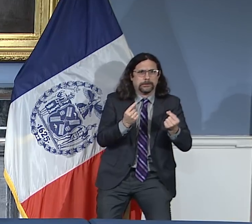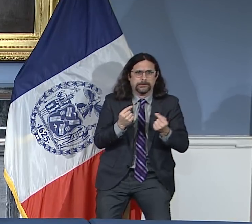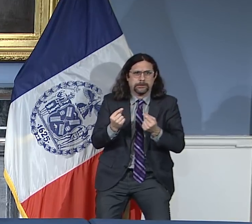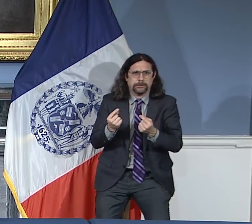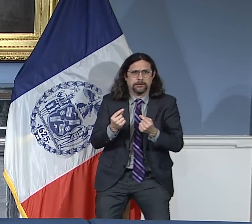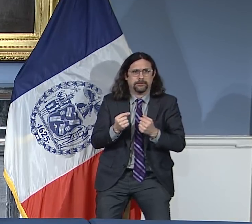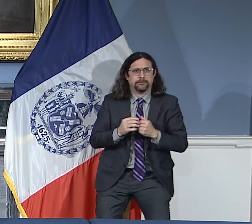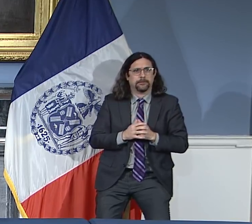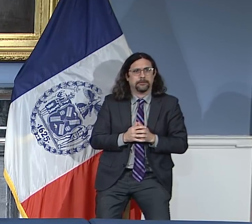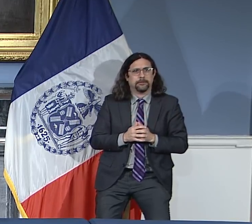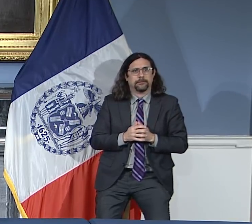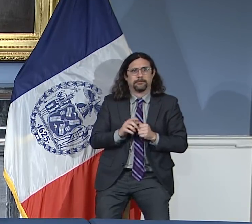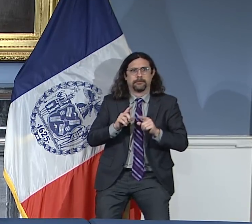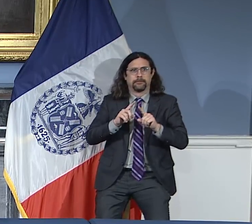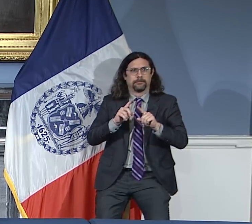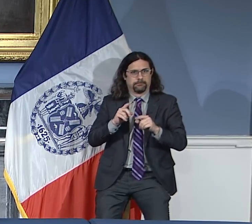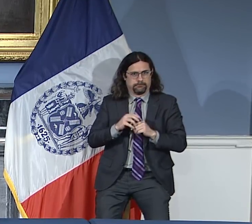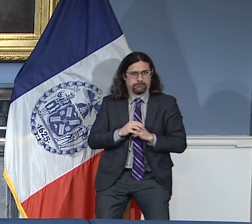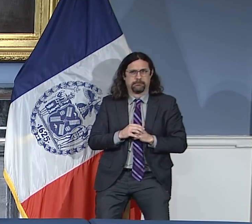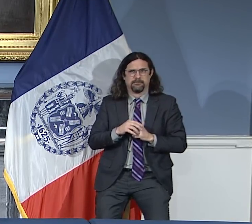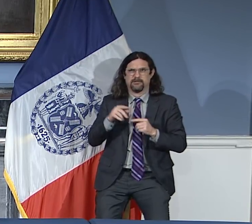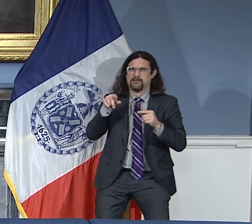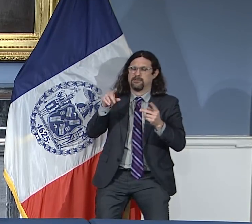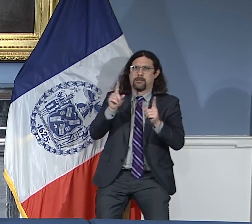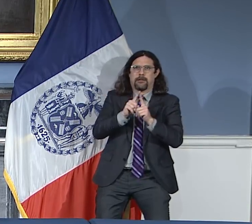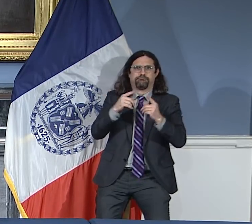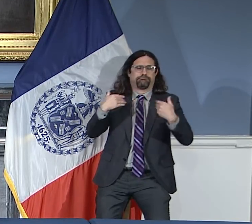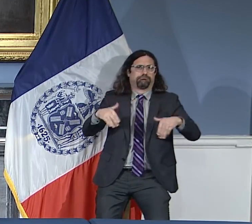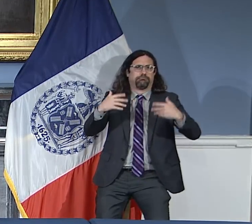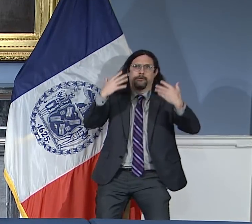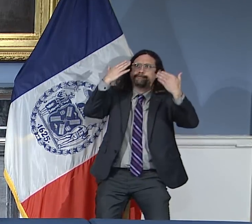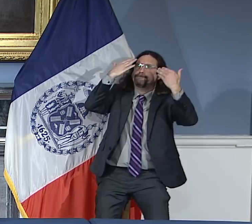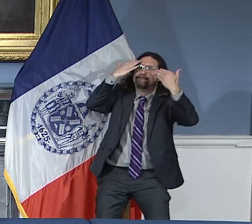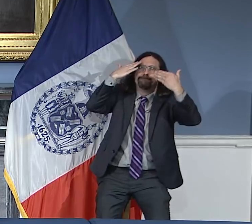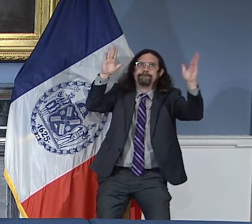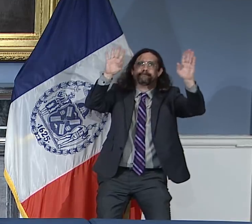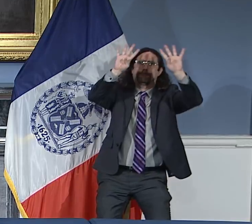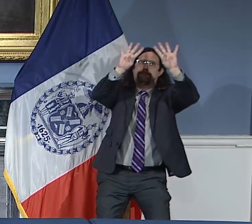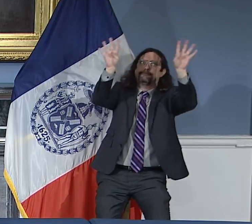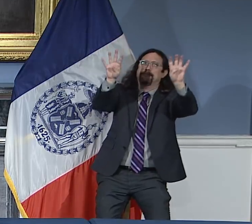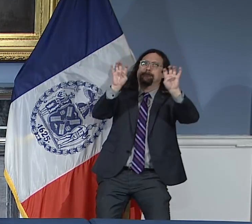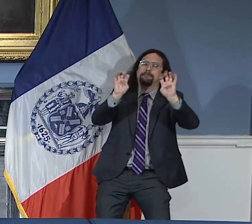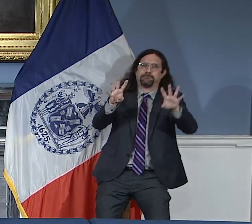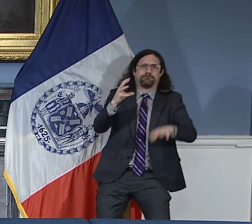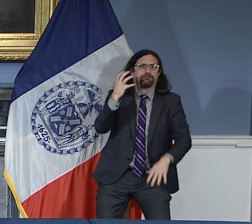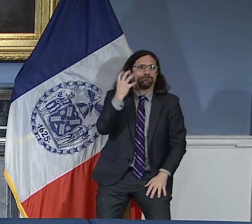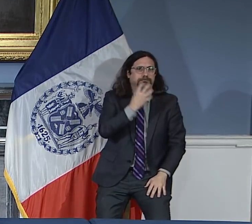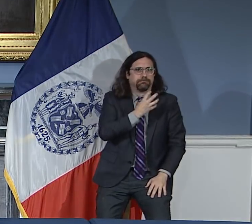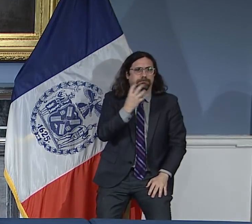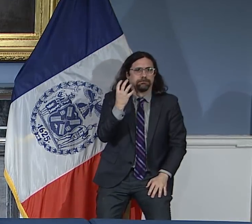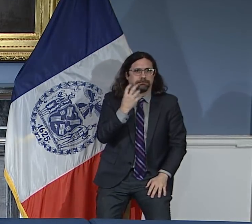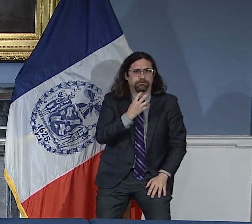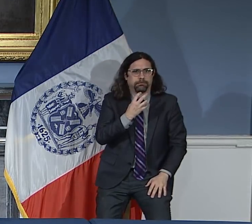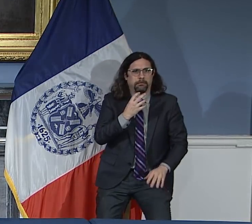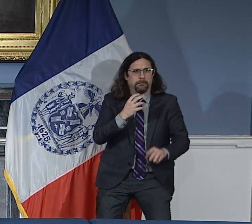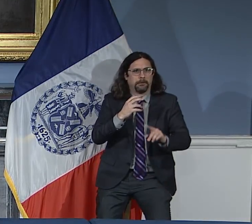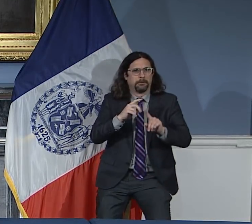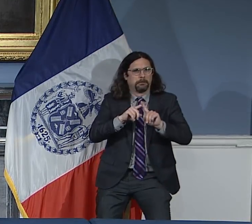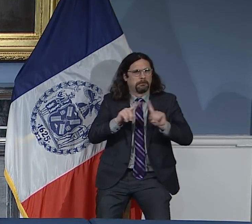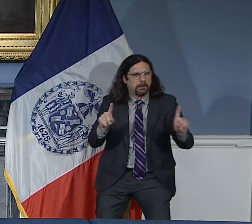LIKEW E' RE ADELI WNGI TH OMSETHING WE HAVEN'T DEALT WITH IN OUR LIFE, YOU'RE RIGHT.